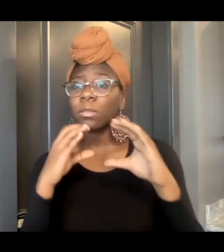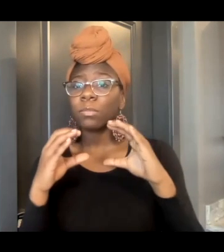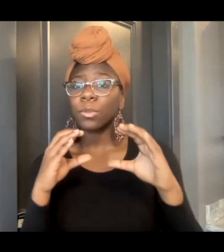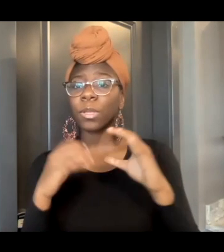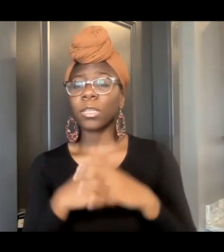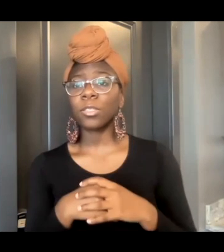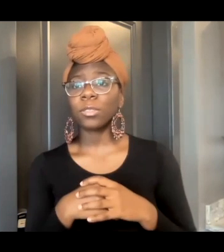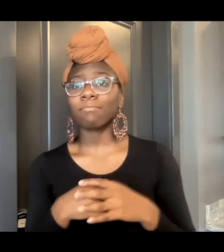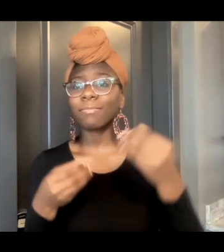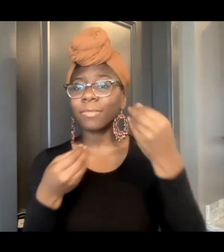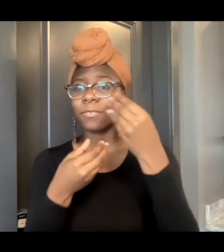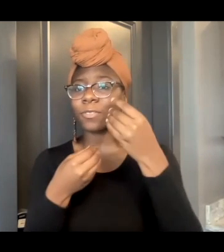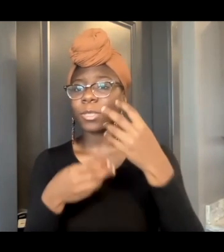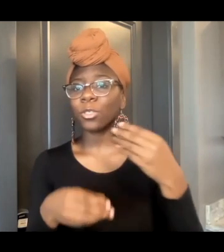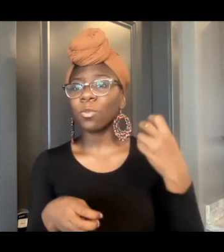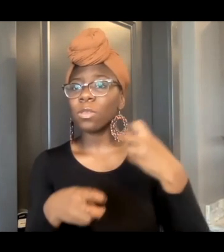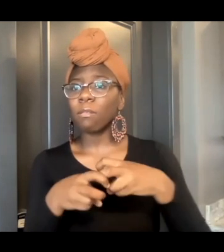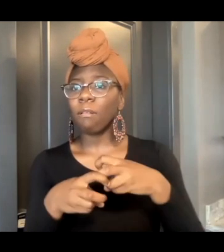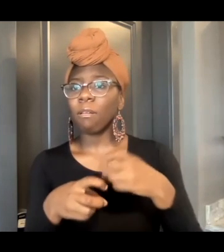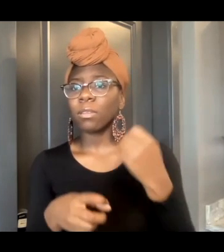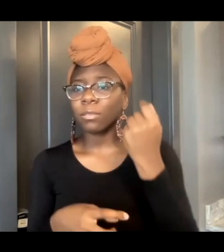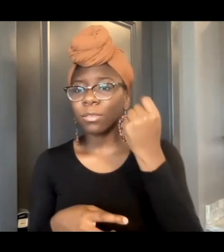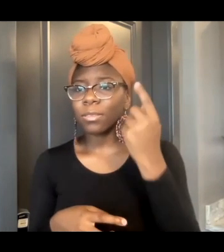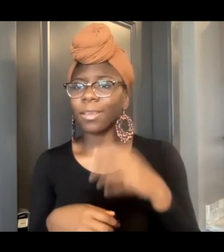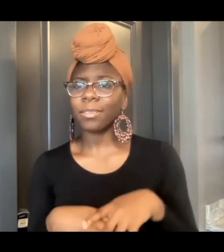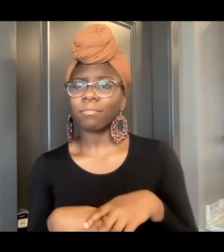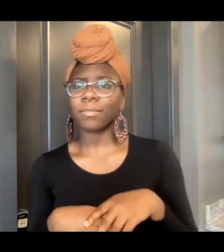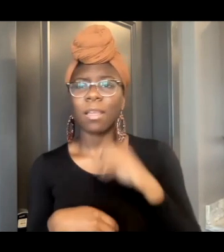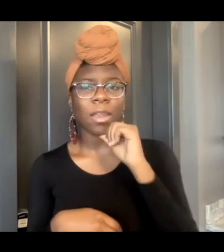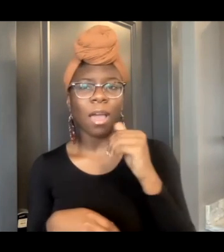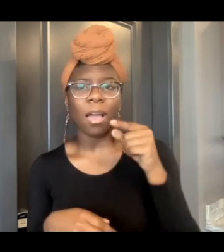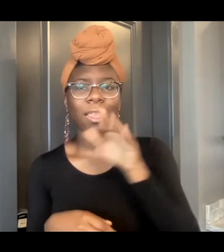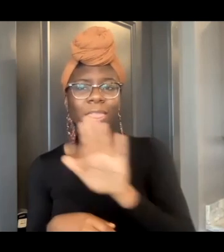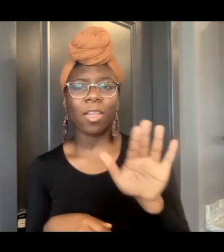When it came to communication about the pandemic, students said the information was hard to